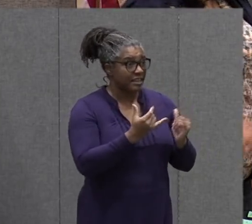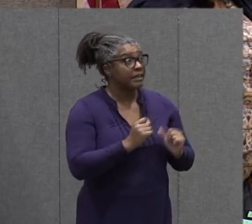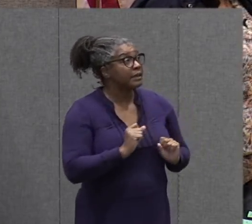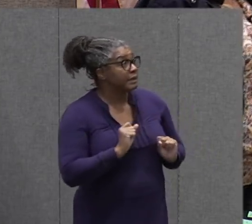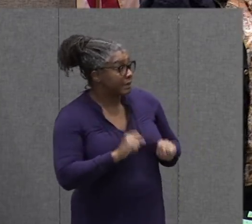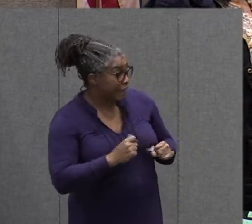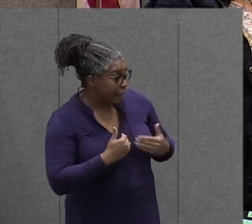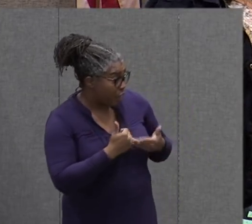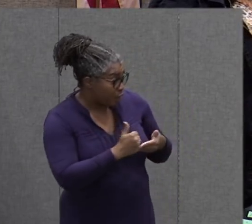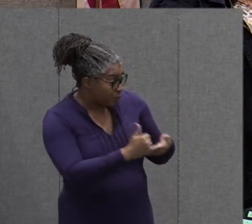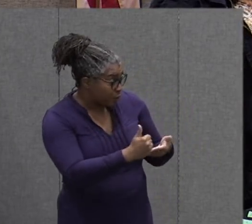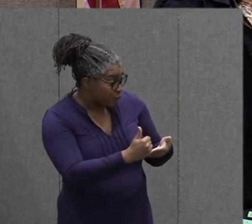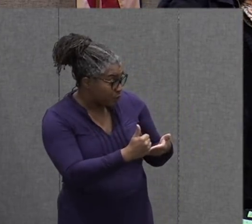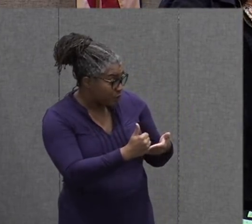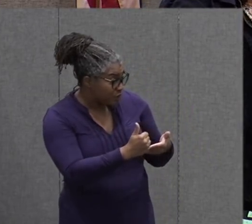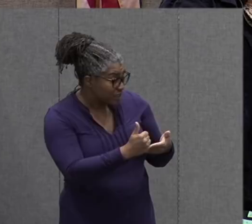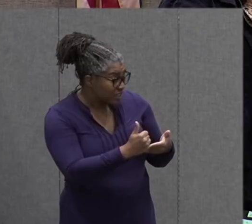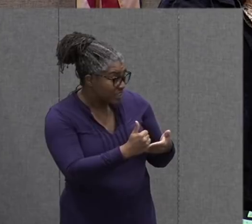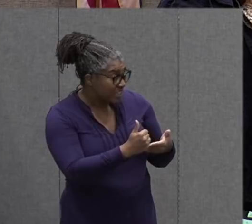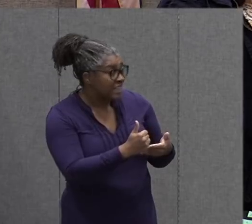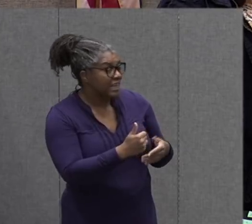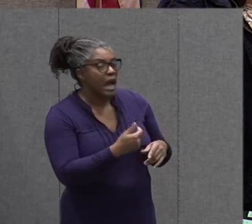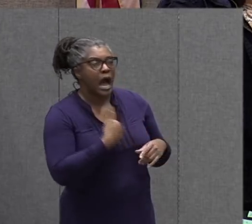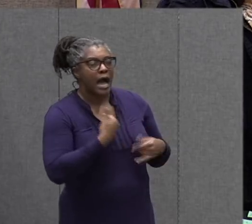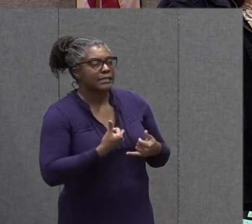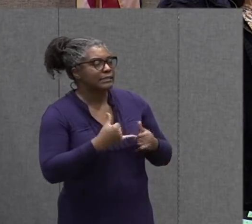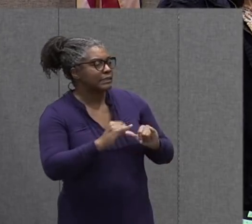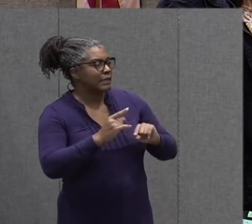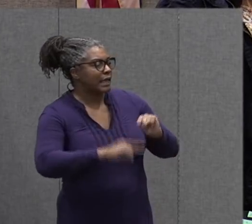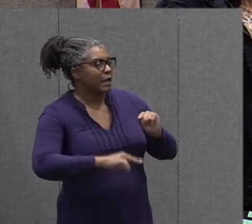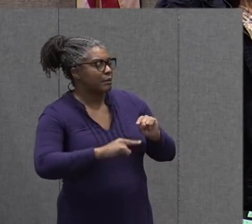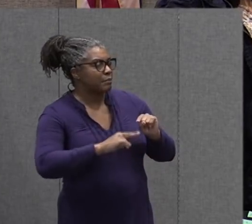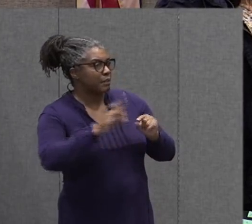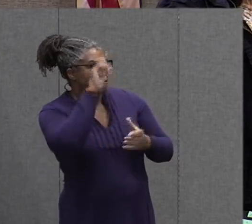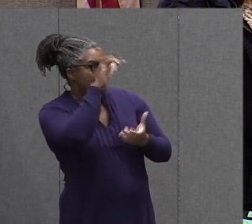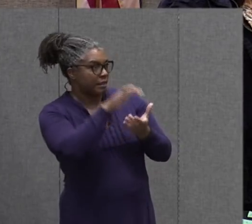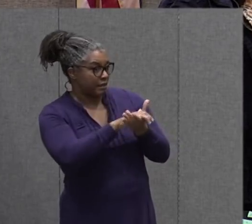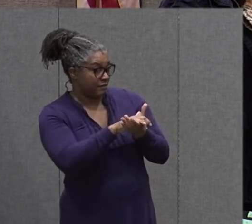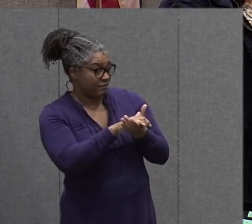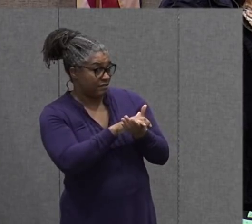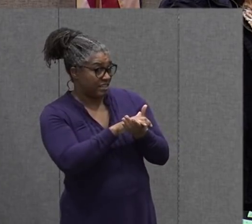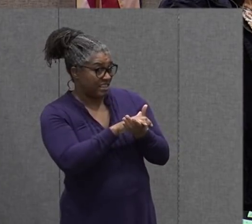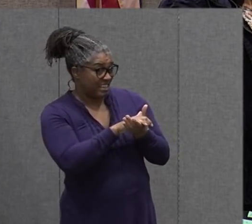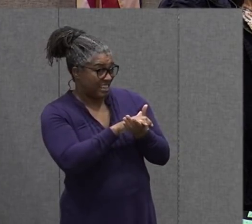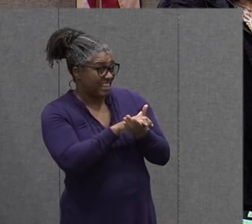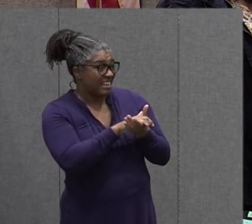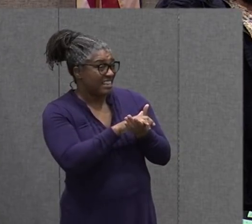Because, I still can't believe, that it snowed the other day. [Miss Garcia] I know, right?